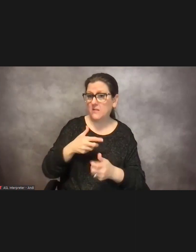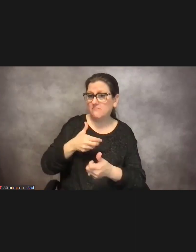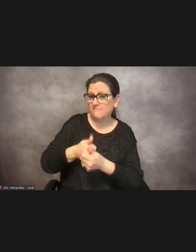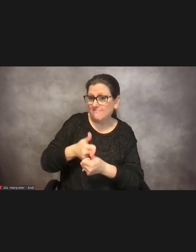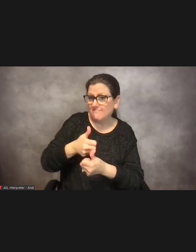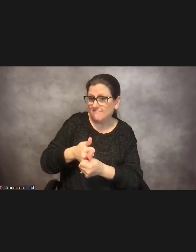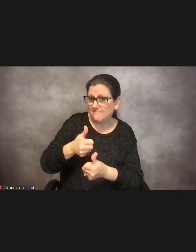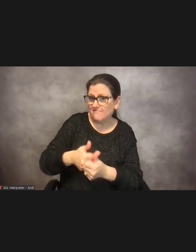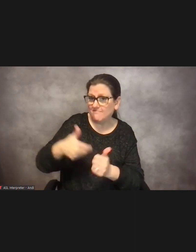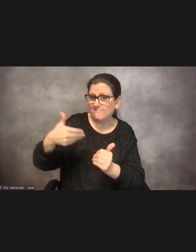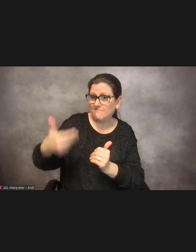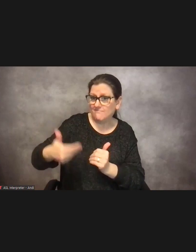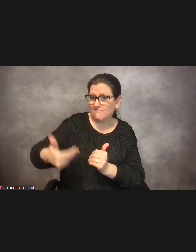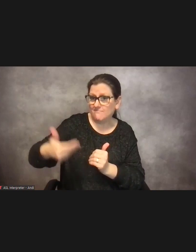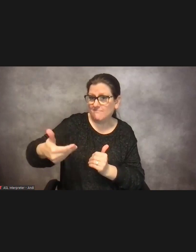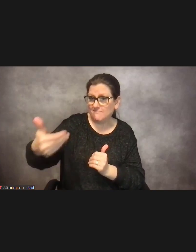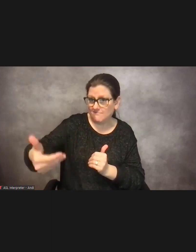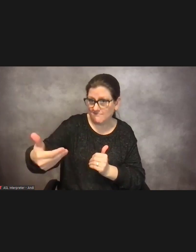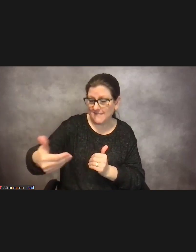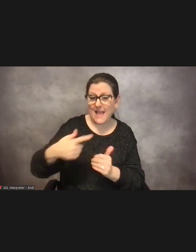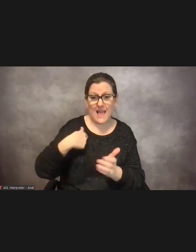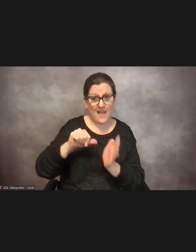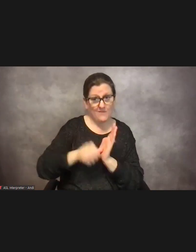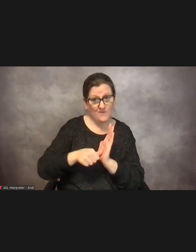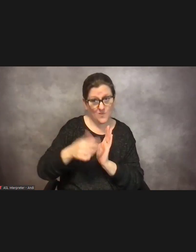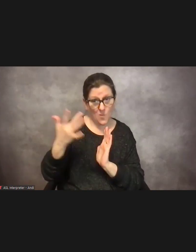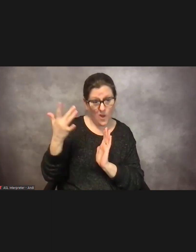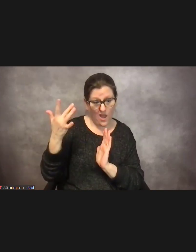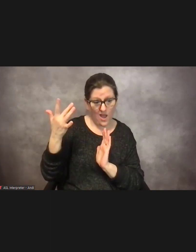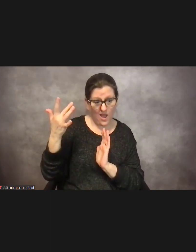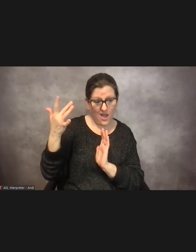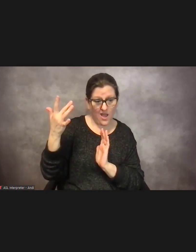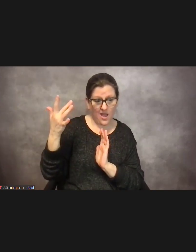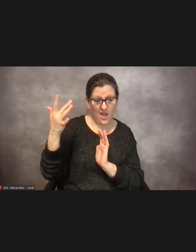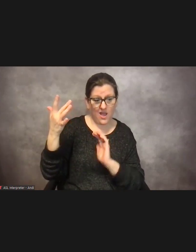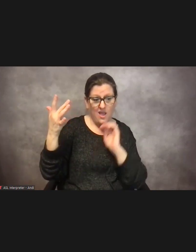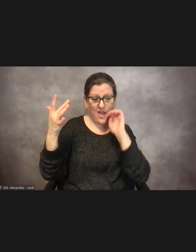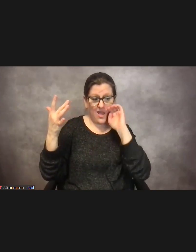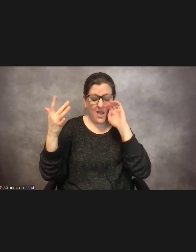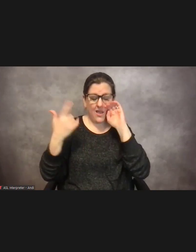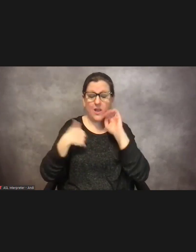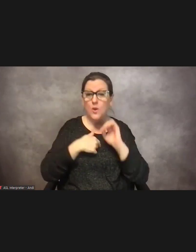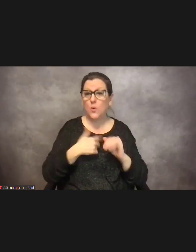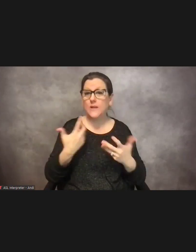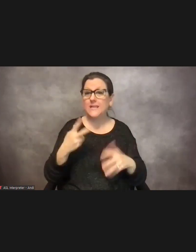training refreshers are being done, and I'm emphasizing that because